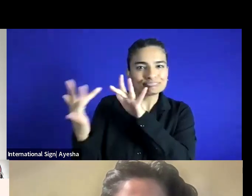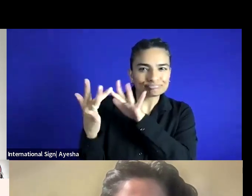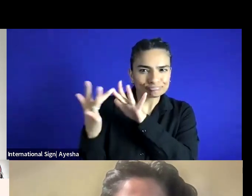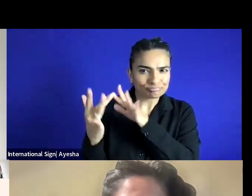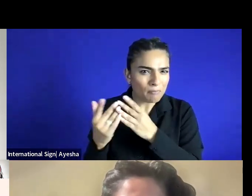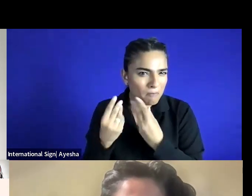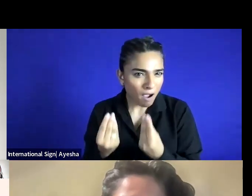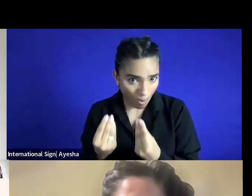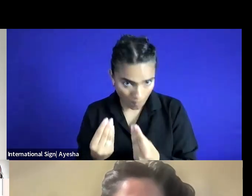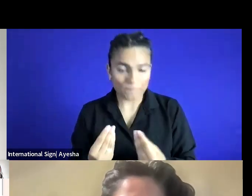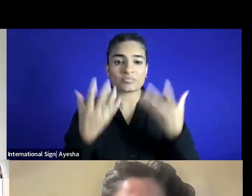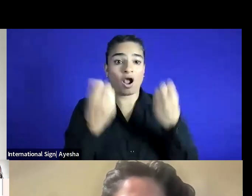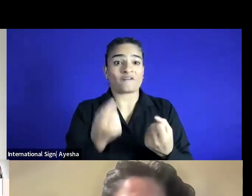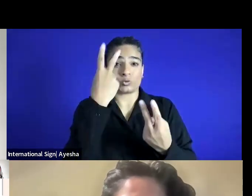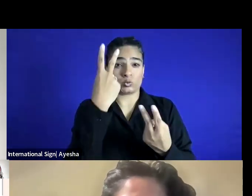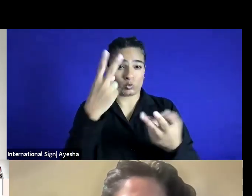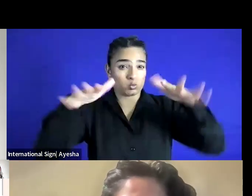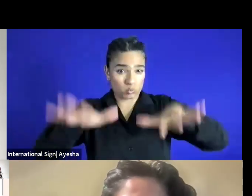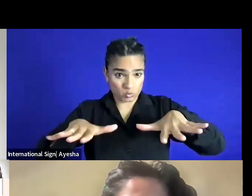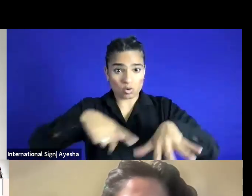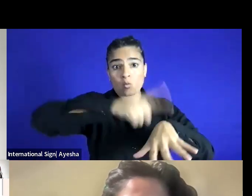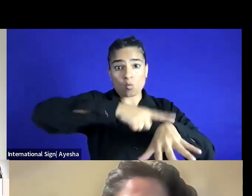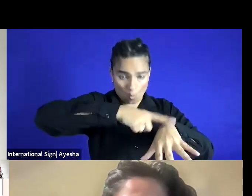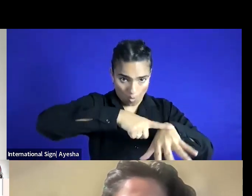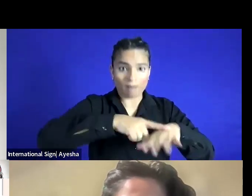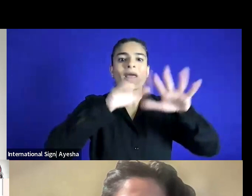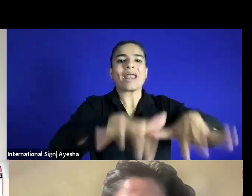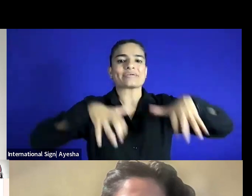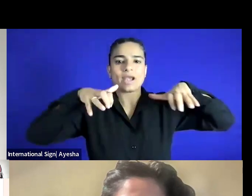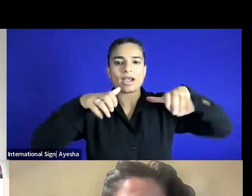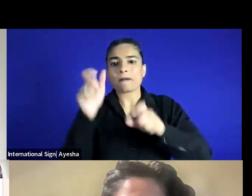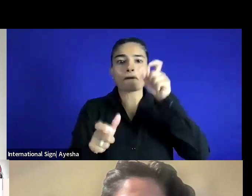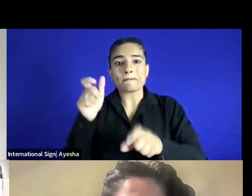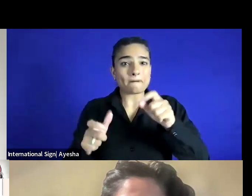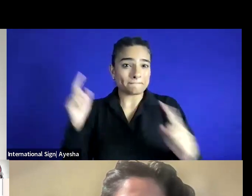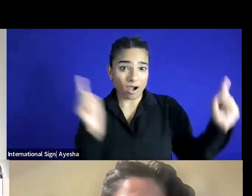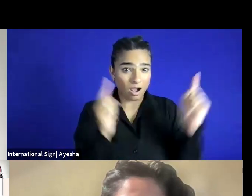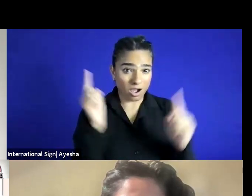So this is this piece that is going to be having all the forum participants, everyone